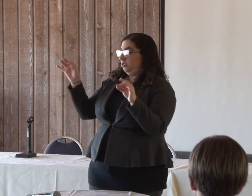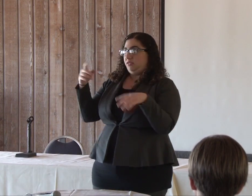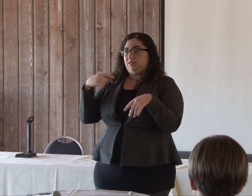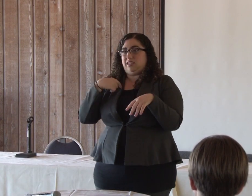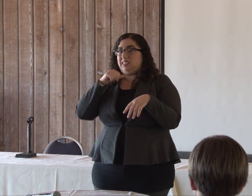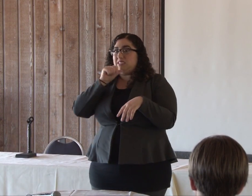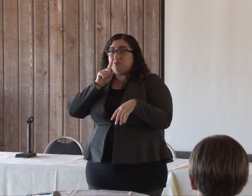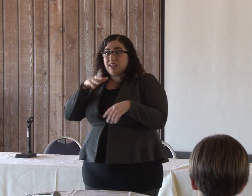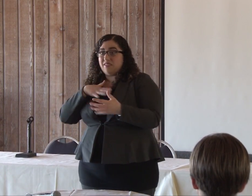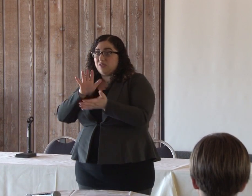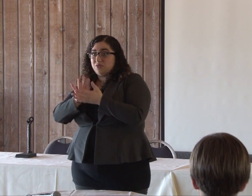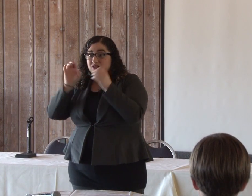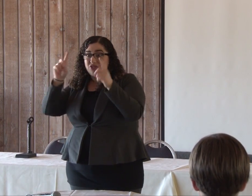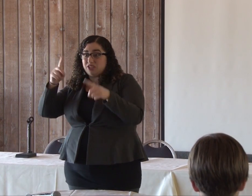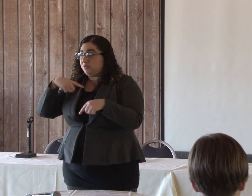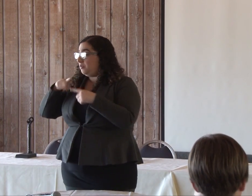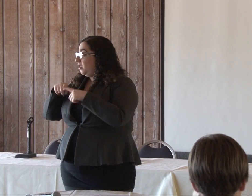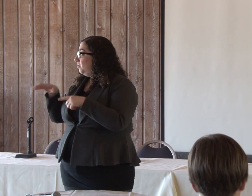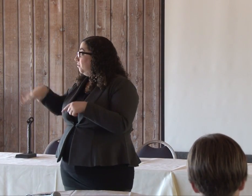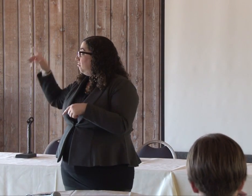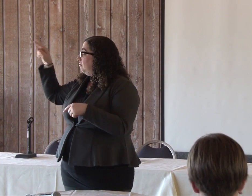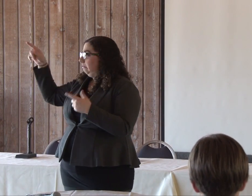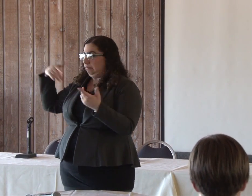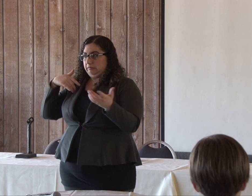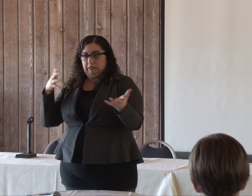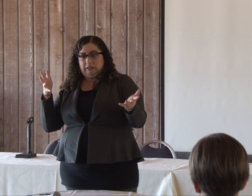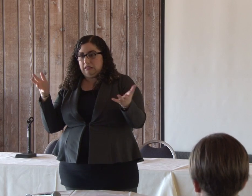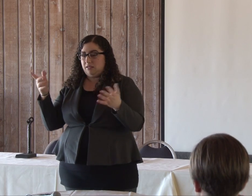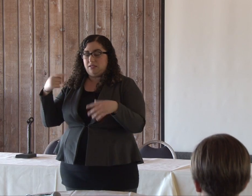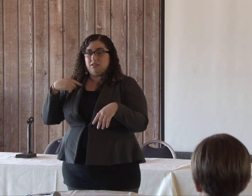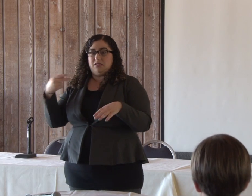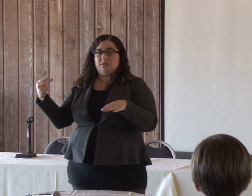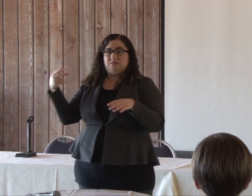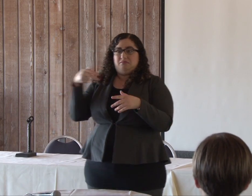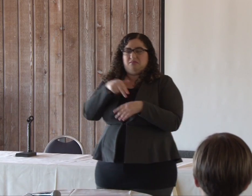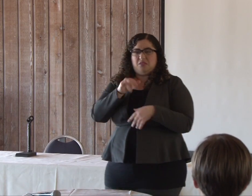class like I was tutored when I was younger and I didn't really have school